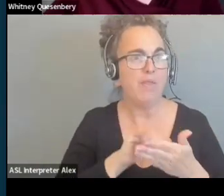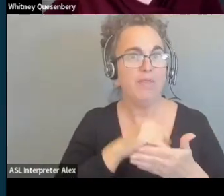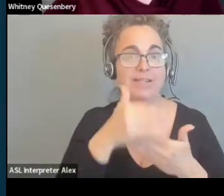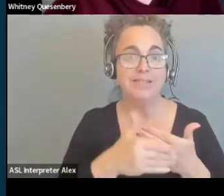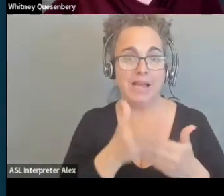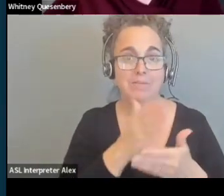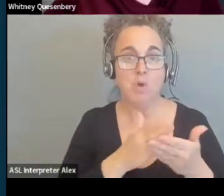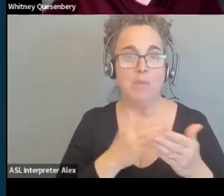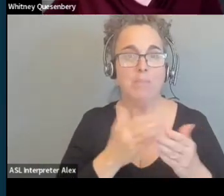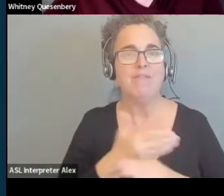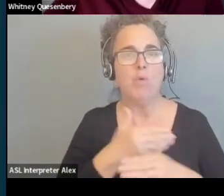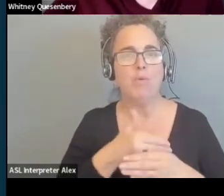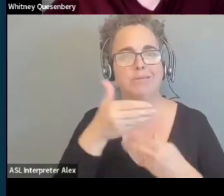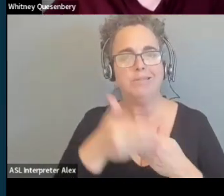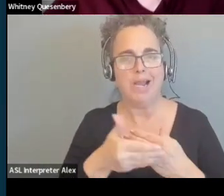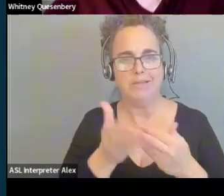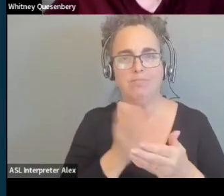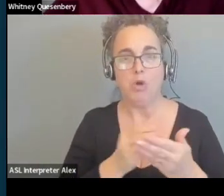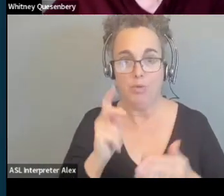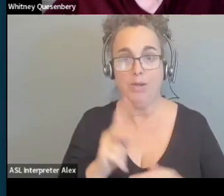before we move to the next. Yeah,